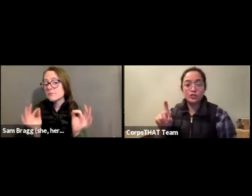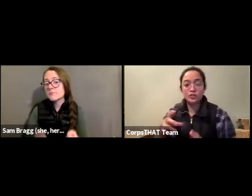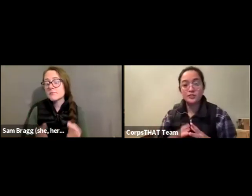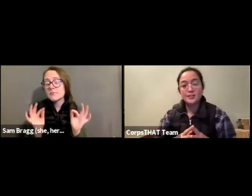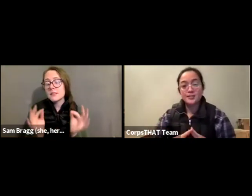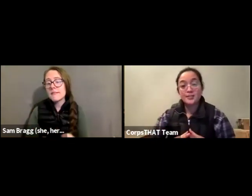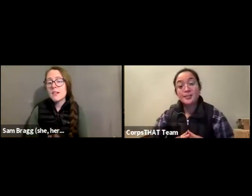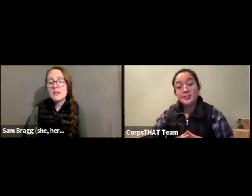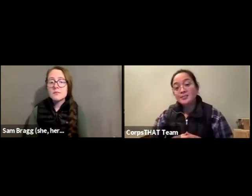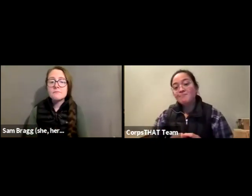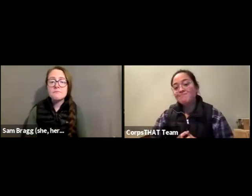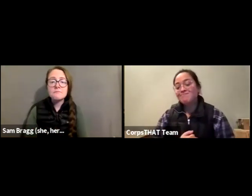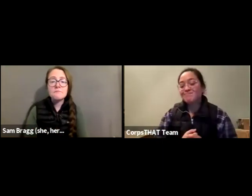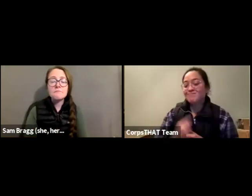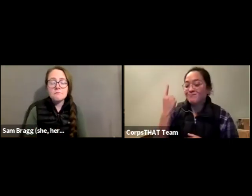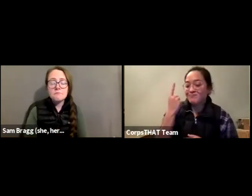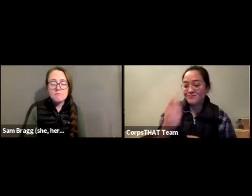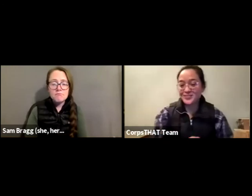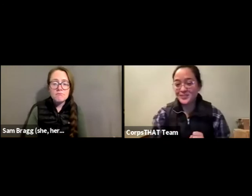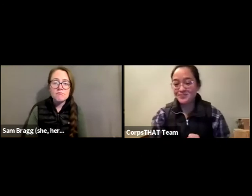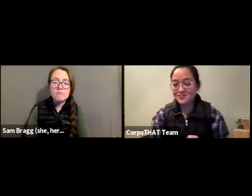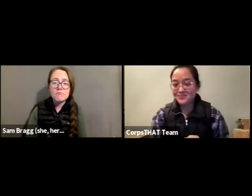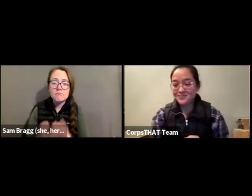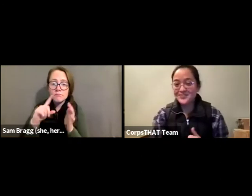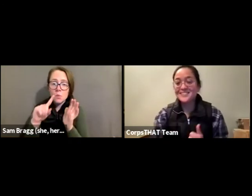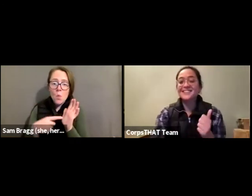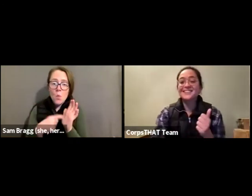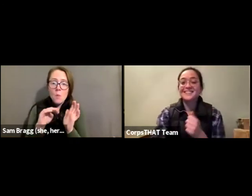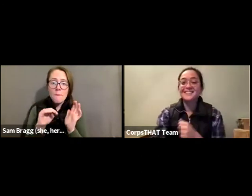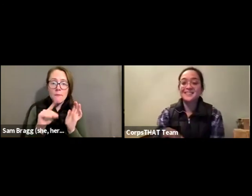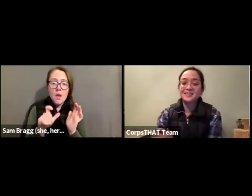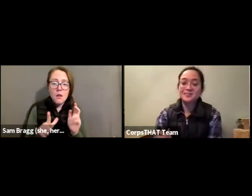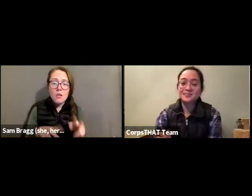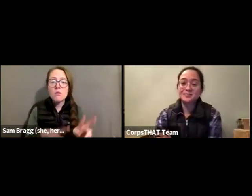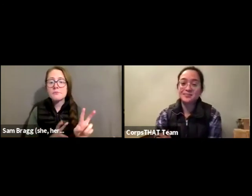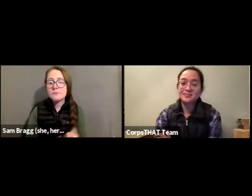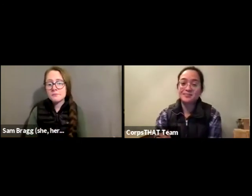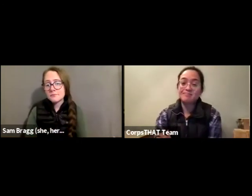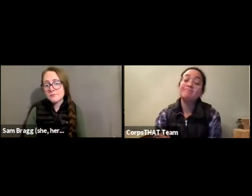NOLS has deaf instructors that'd be definitely something cool to consider and that would be